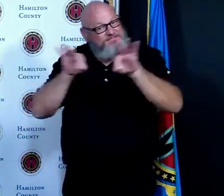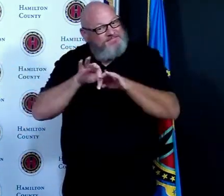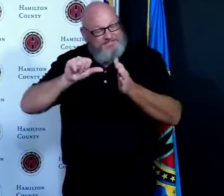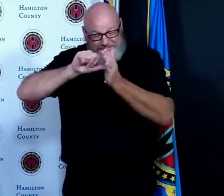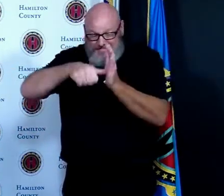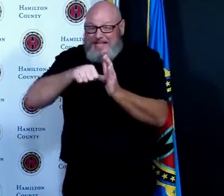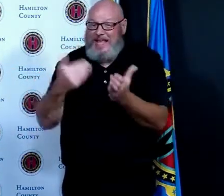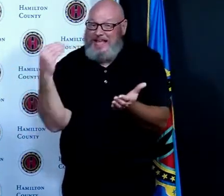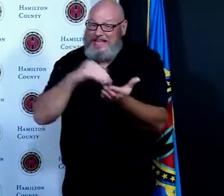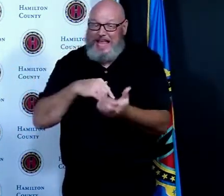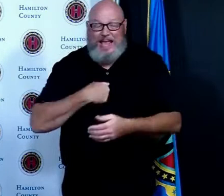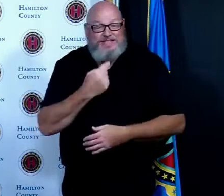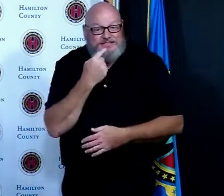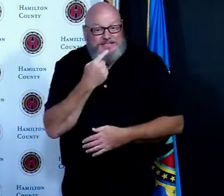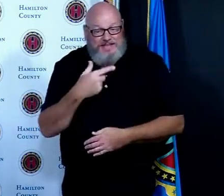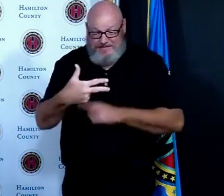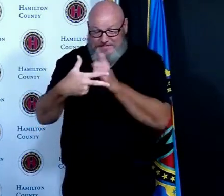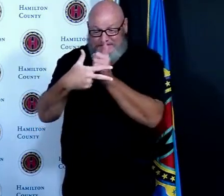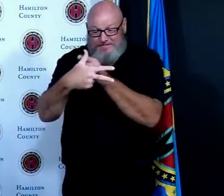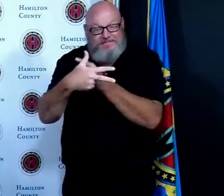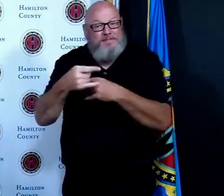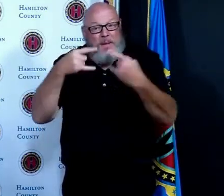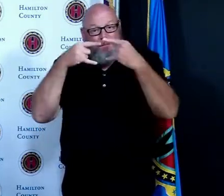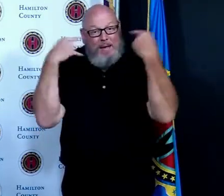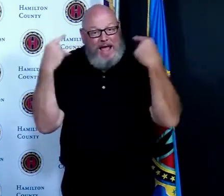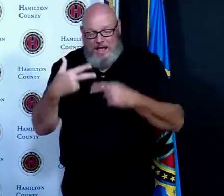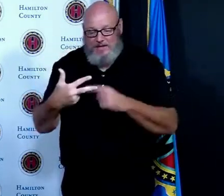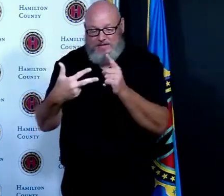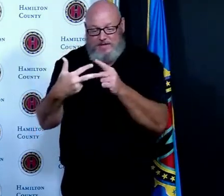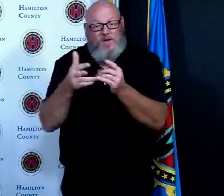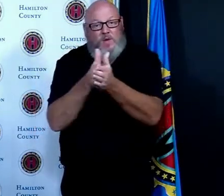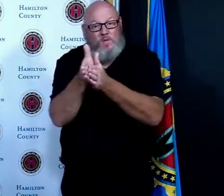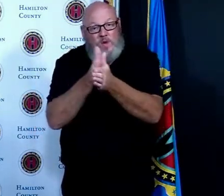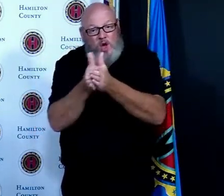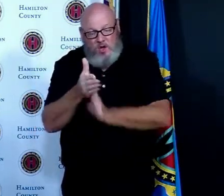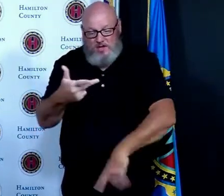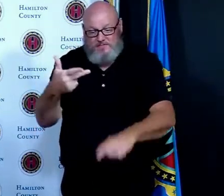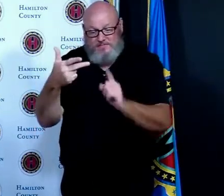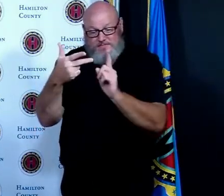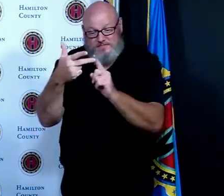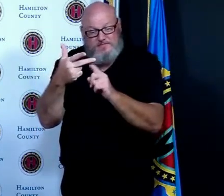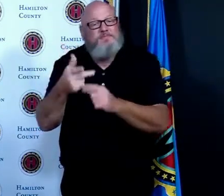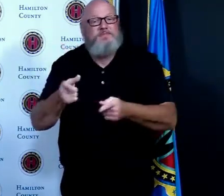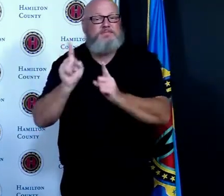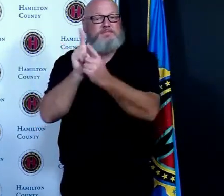today's reproductive number is 1.16 for Hamilton County and 1.14 for the region